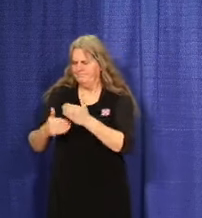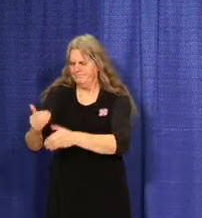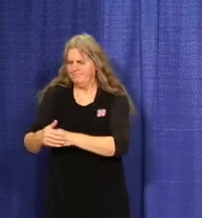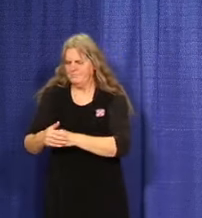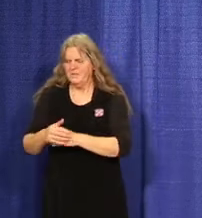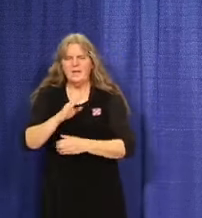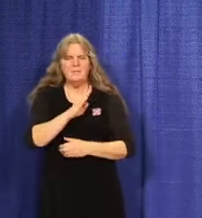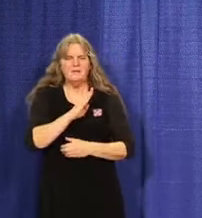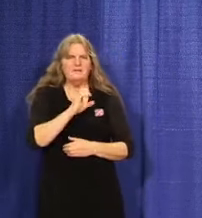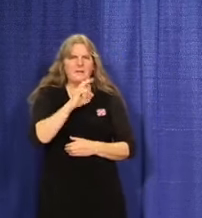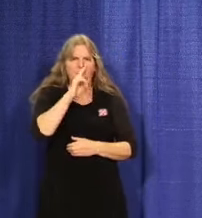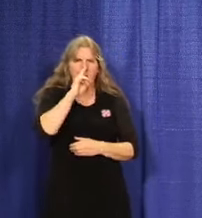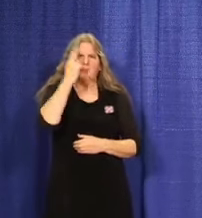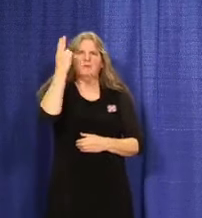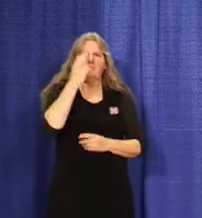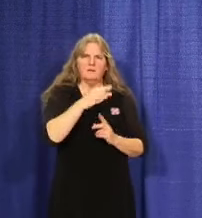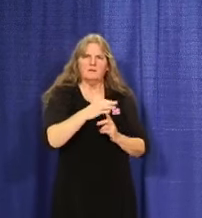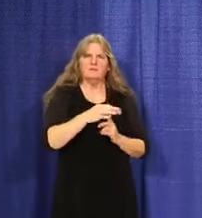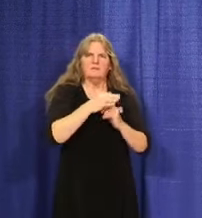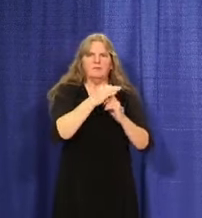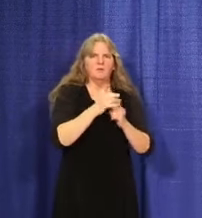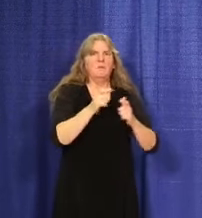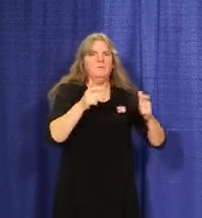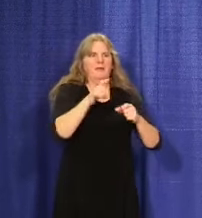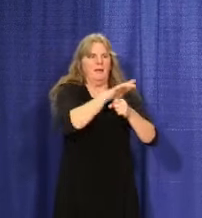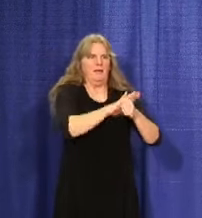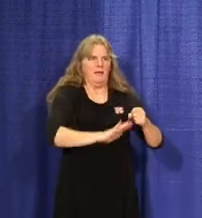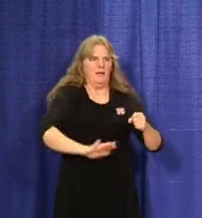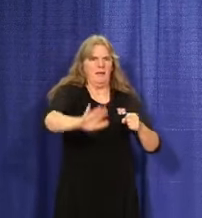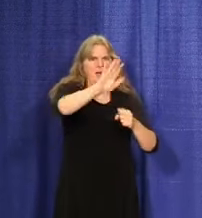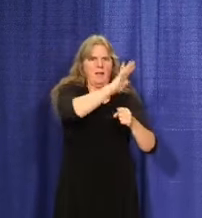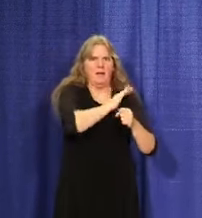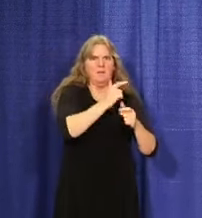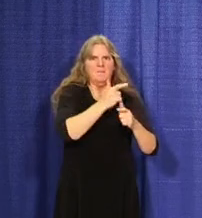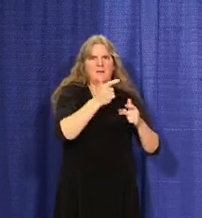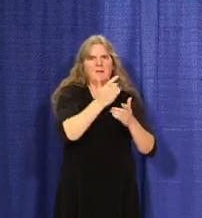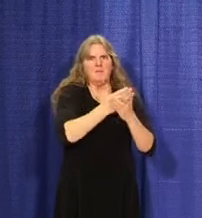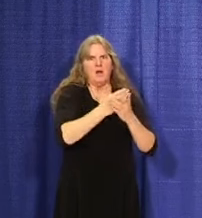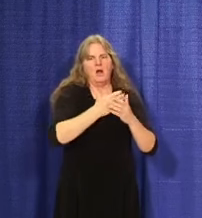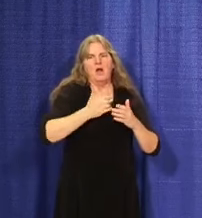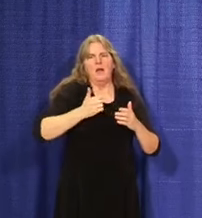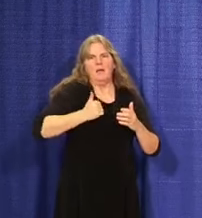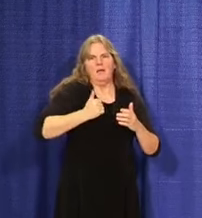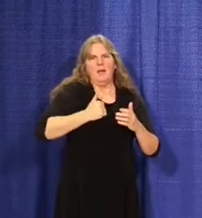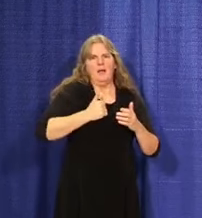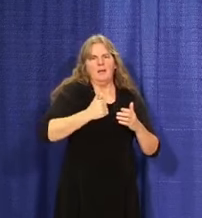It is of course a very large jurisdiction, the third largest in Canada which we have opened too.